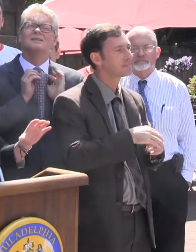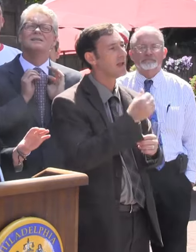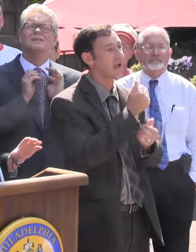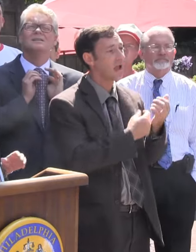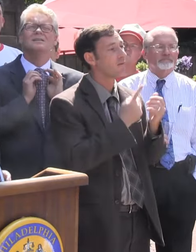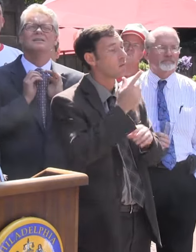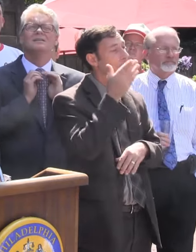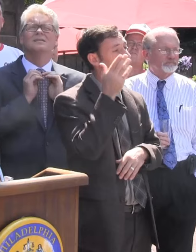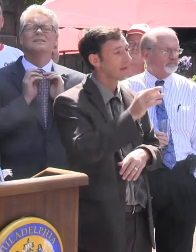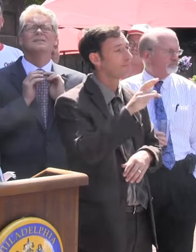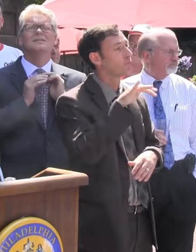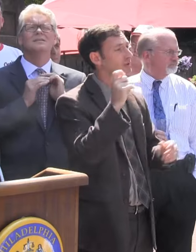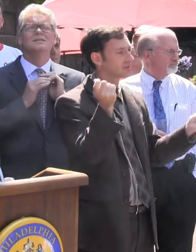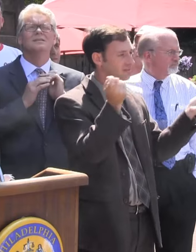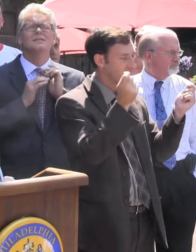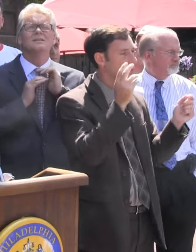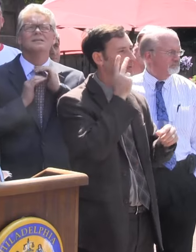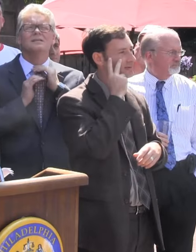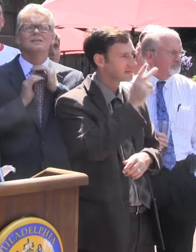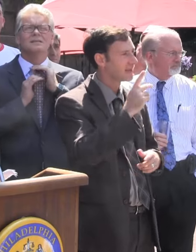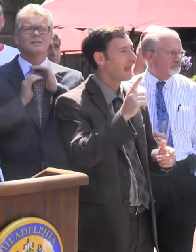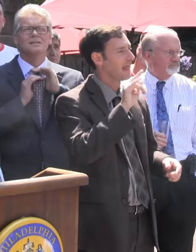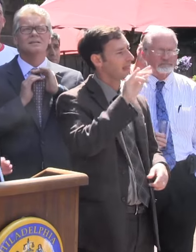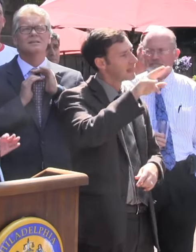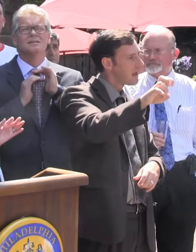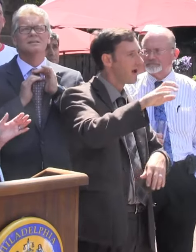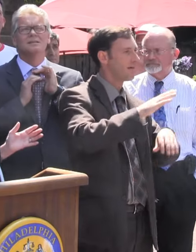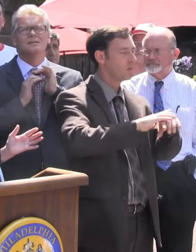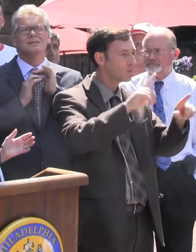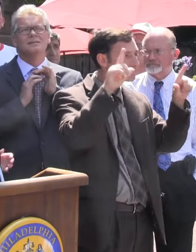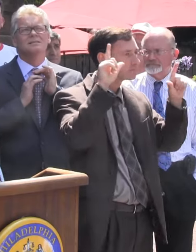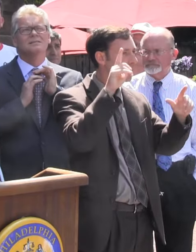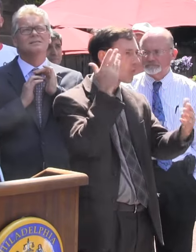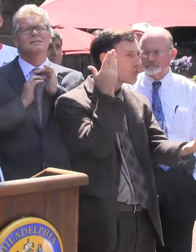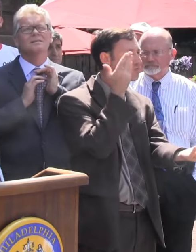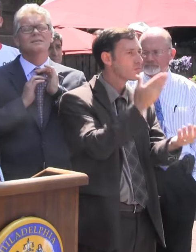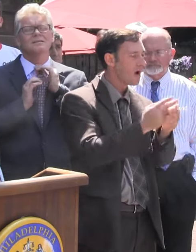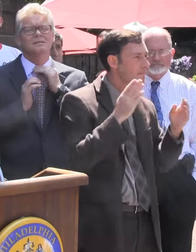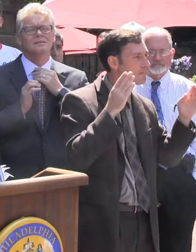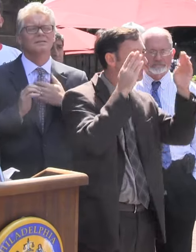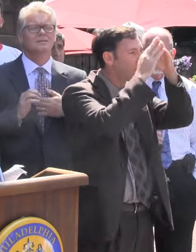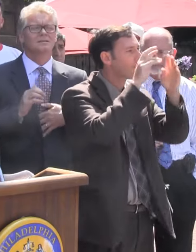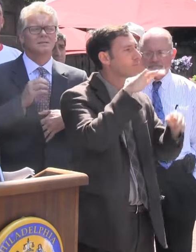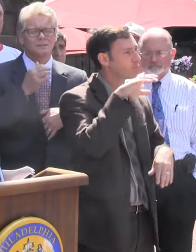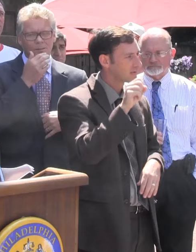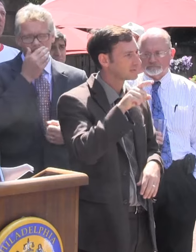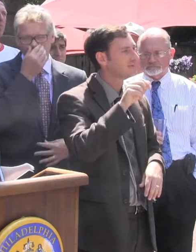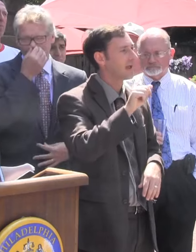Francis Festival will see live on the jumbotrons the arrival of Pope Francis at Atlantic Aviation